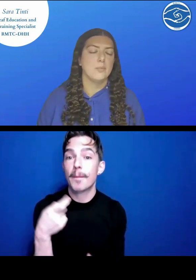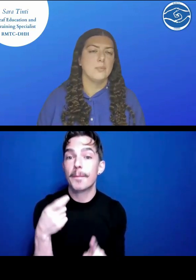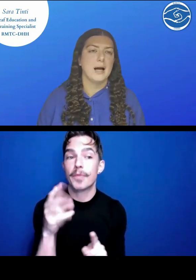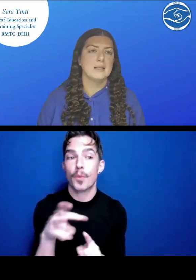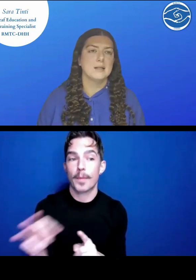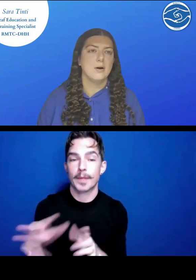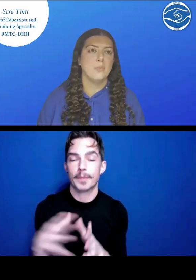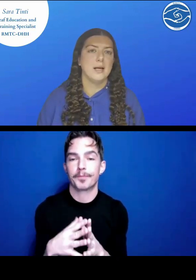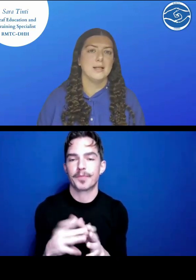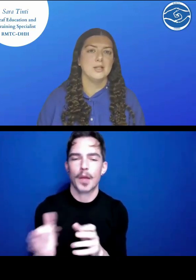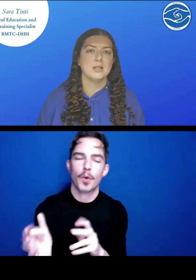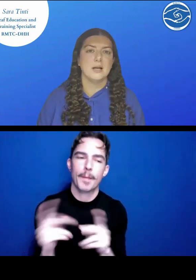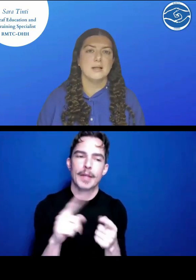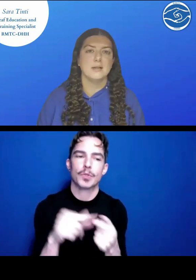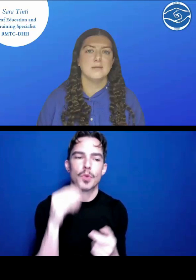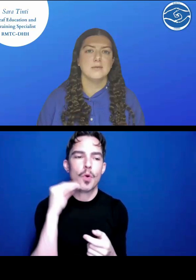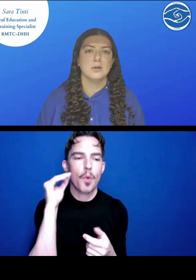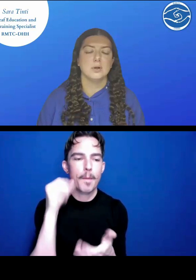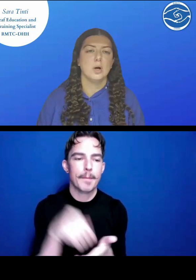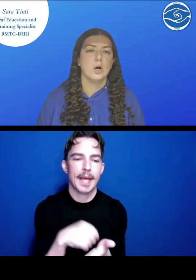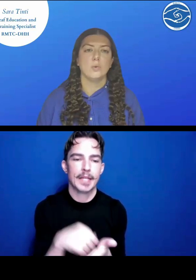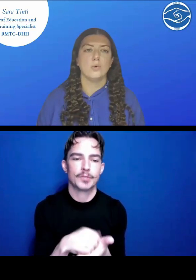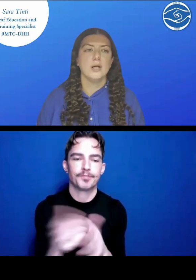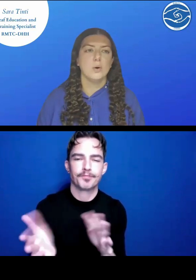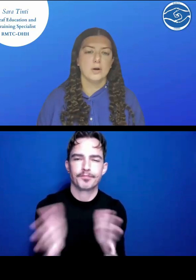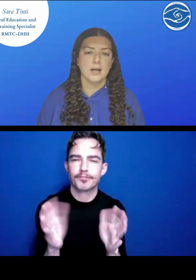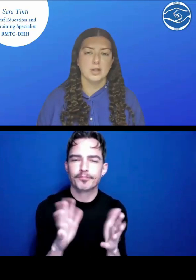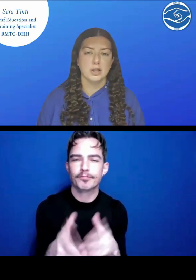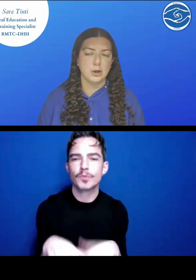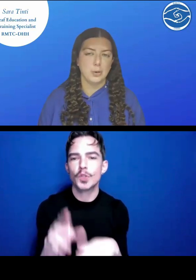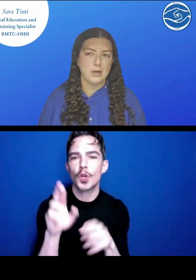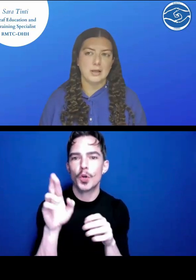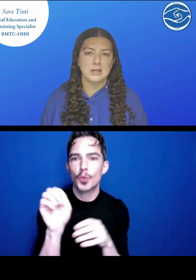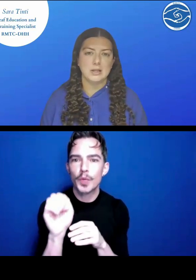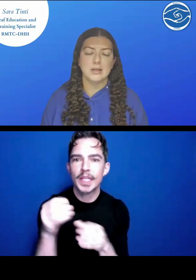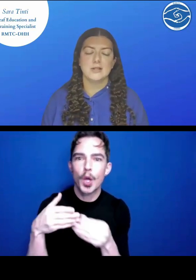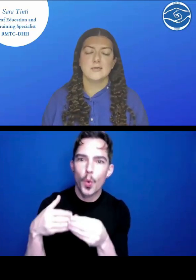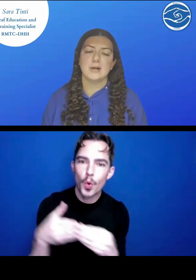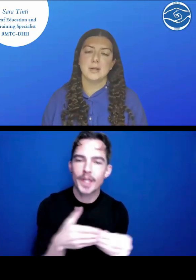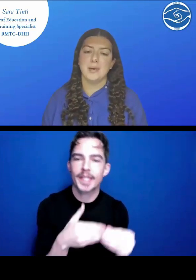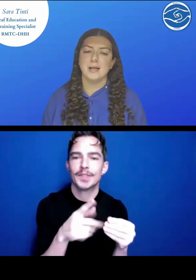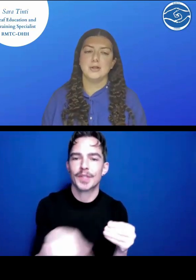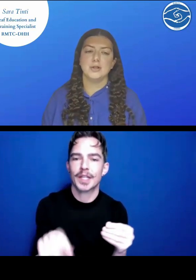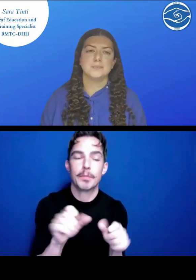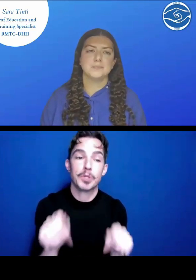going to go back to the homepage just kind of to reorient you, but you can do this from every page.